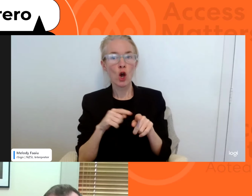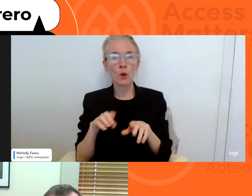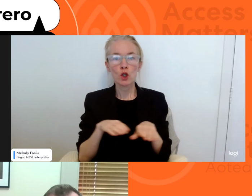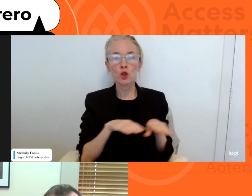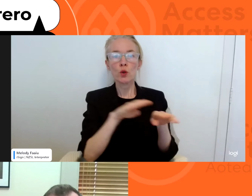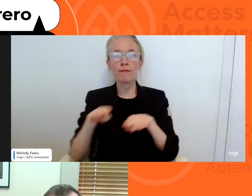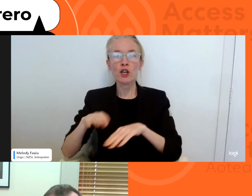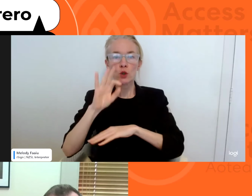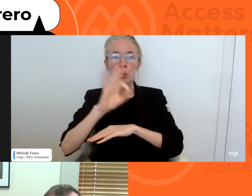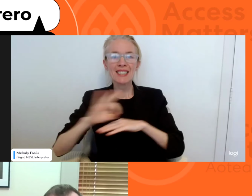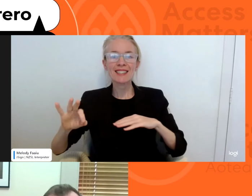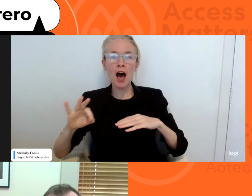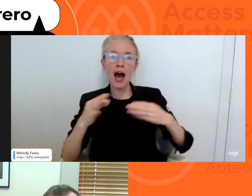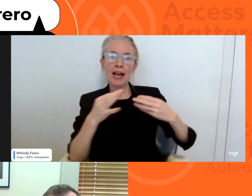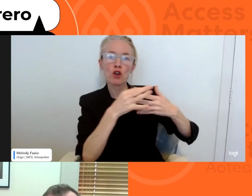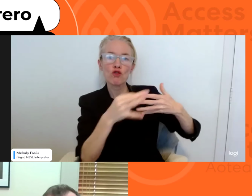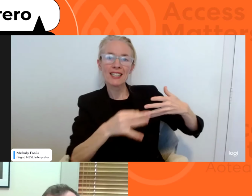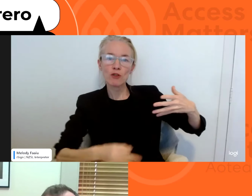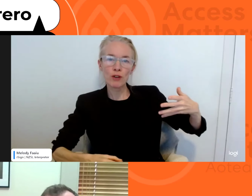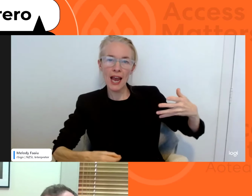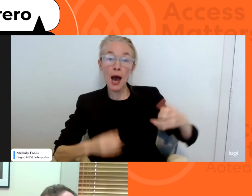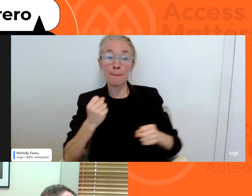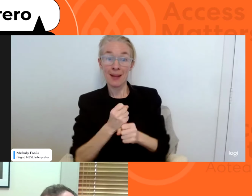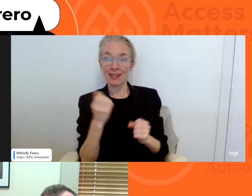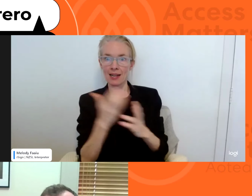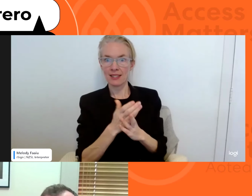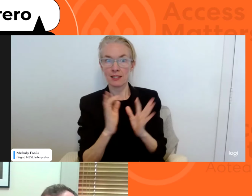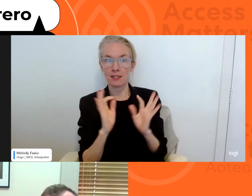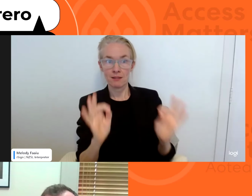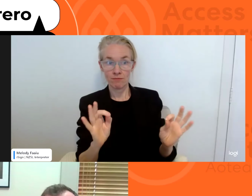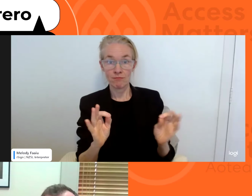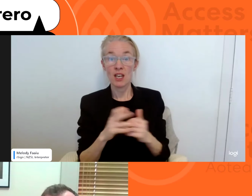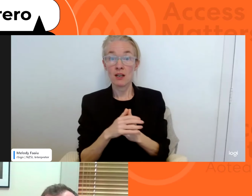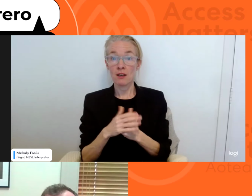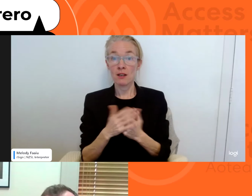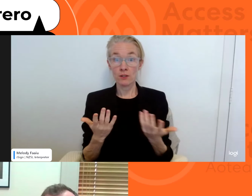and that, as is reflected in our manifesto, is a continually progressing,